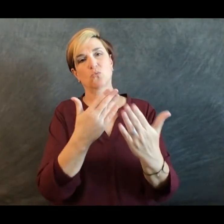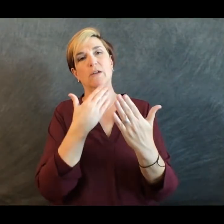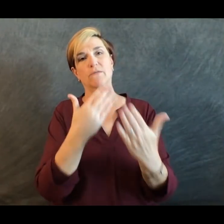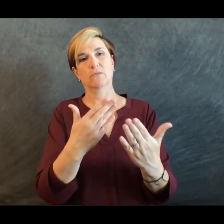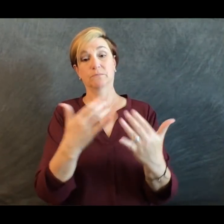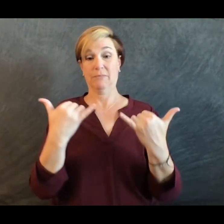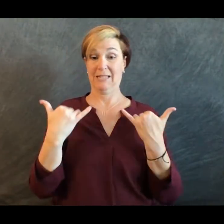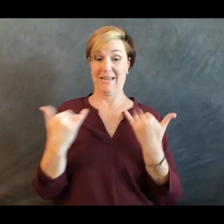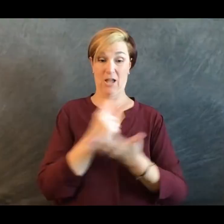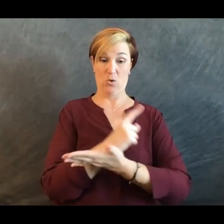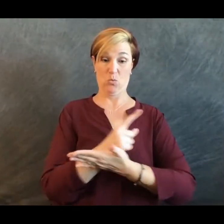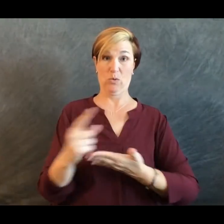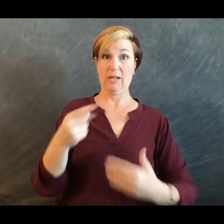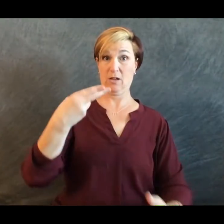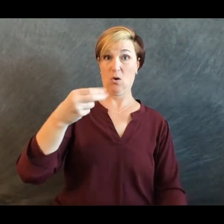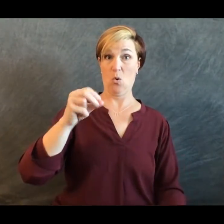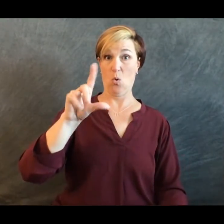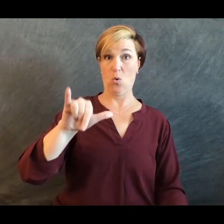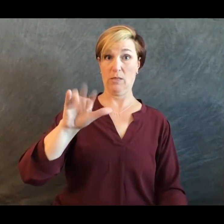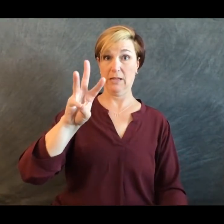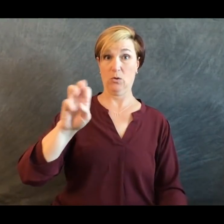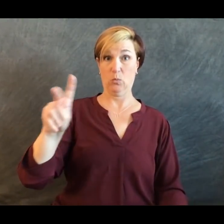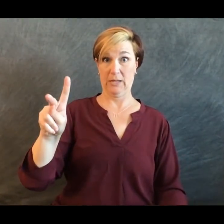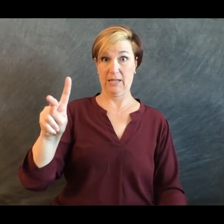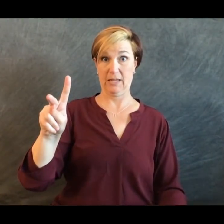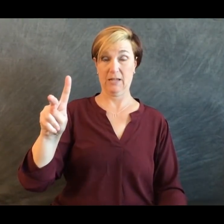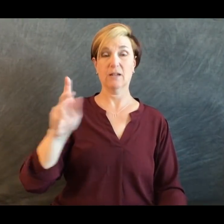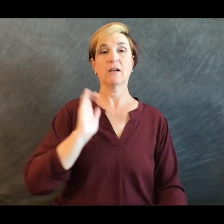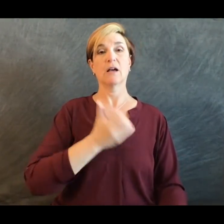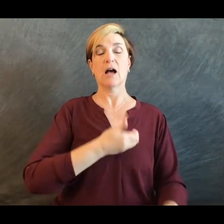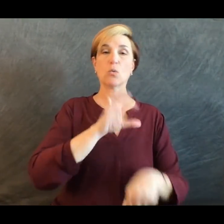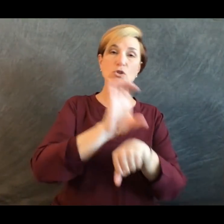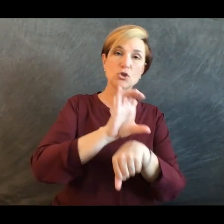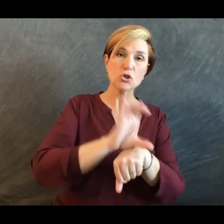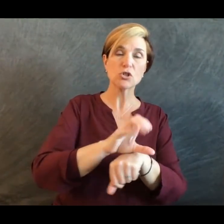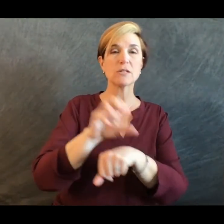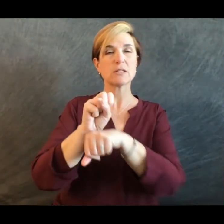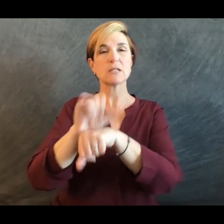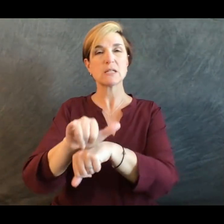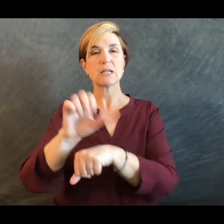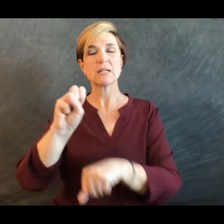and all of our houses of worship have played on their behalf allow me to